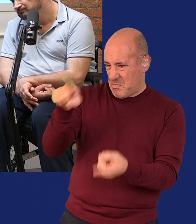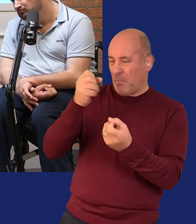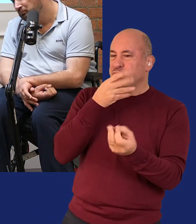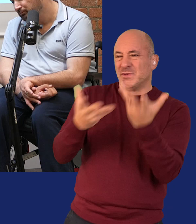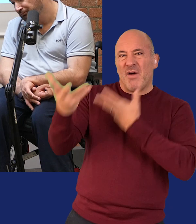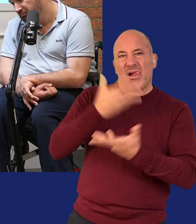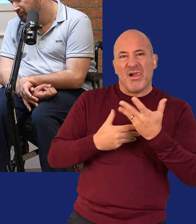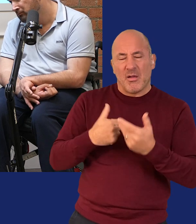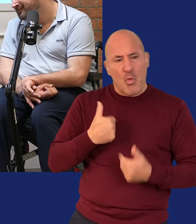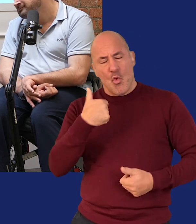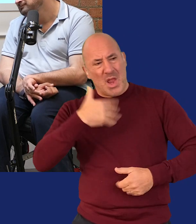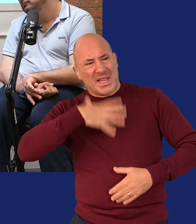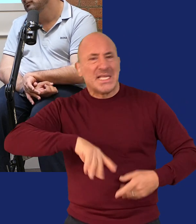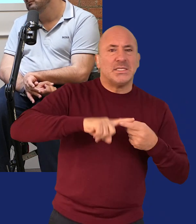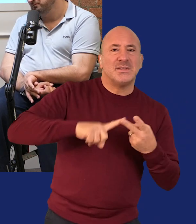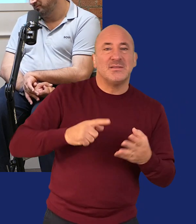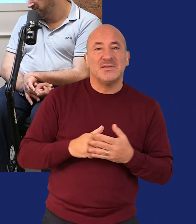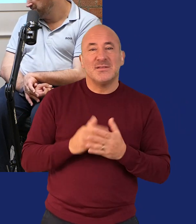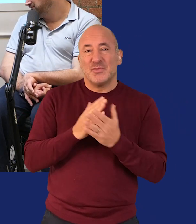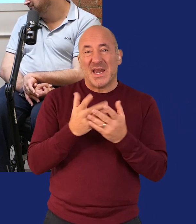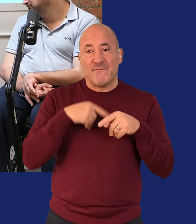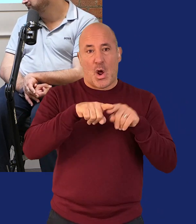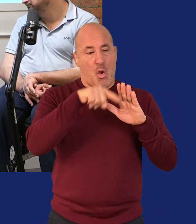so that we can see you at your best. So, you know, it's not just about legislation compliance.